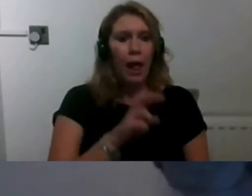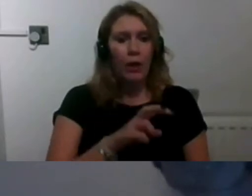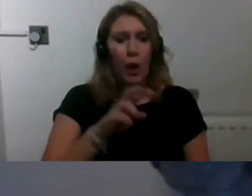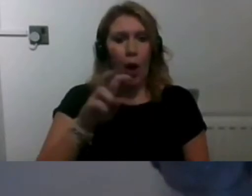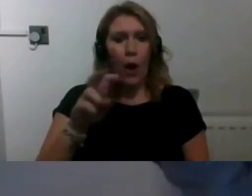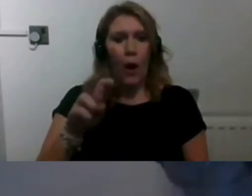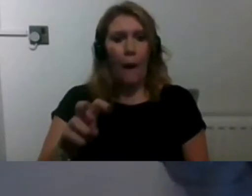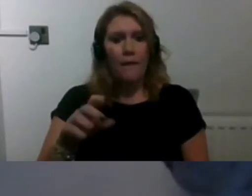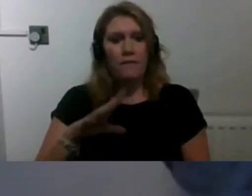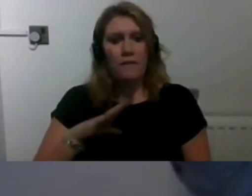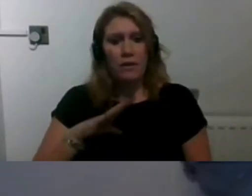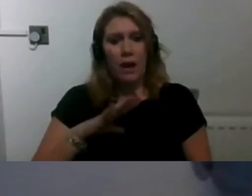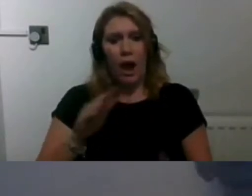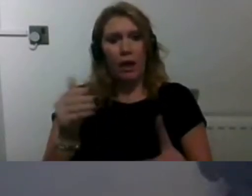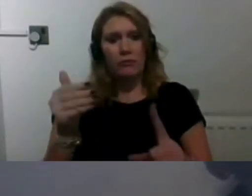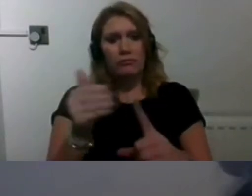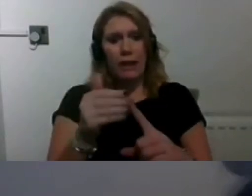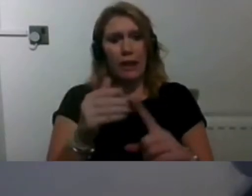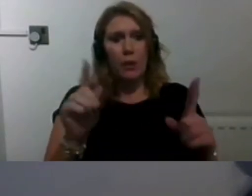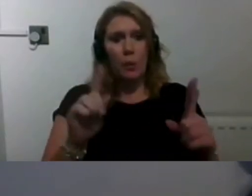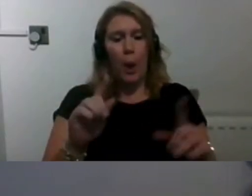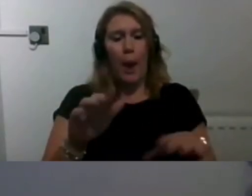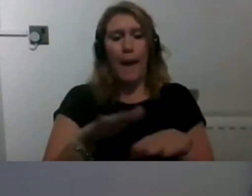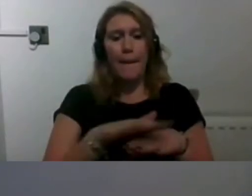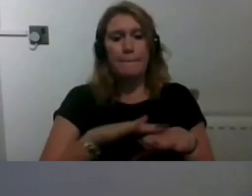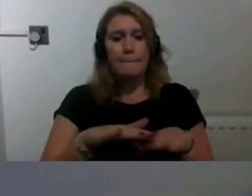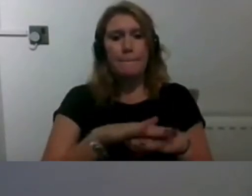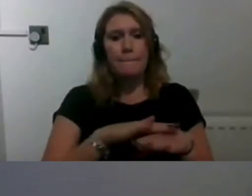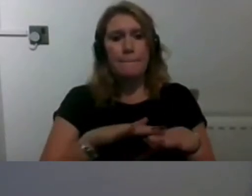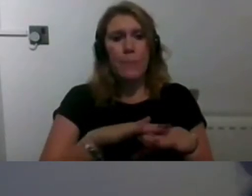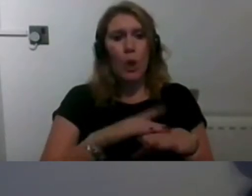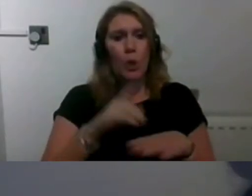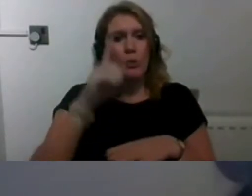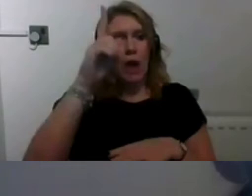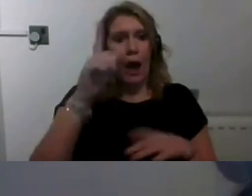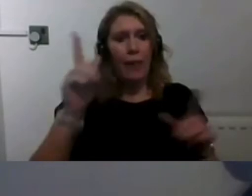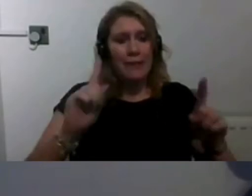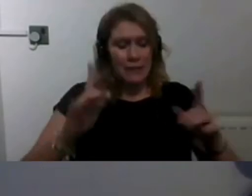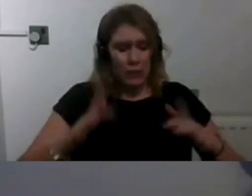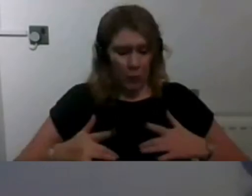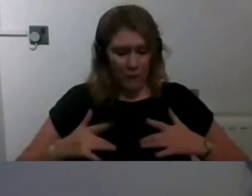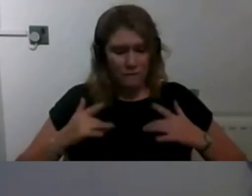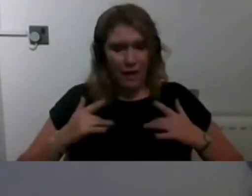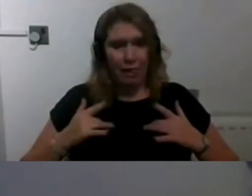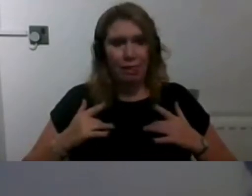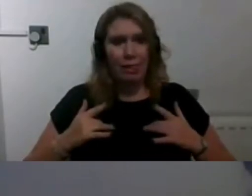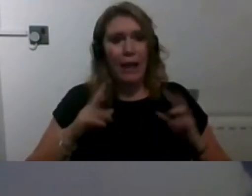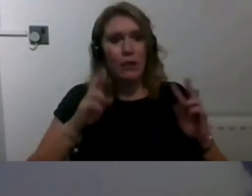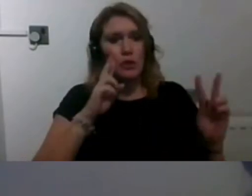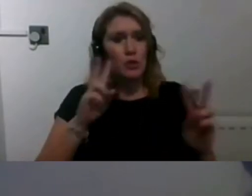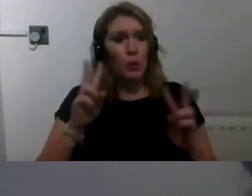King's Cross I noticed a blue sky, and